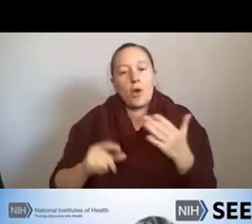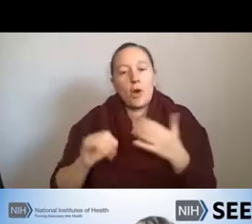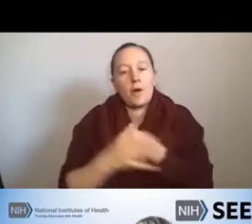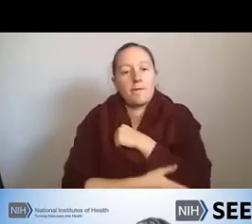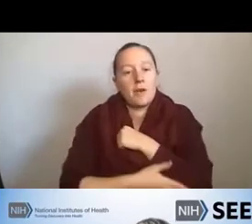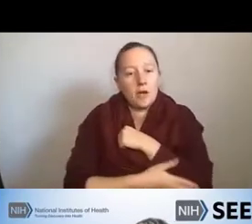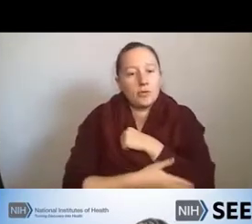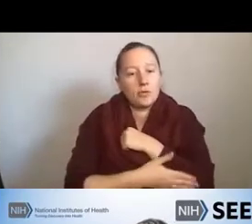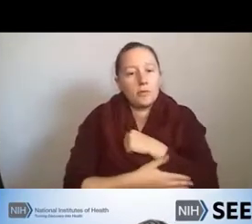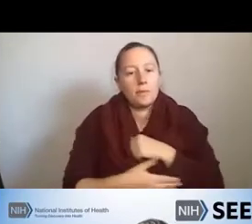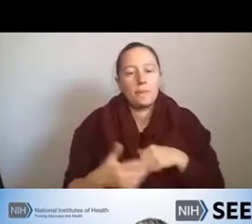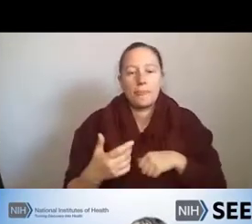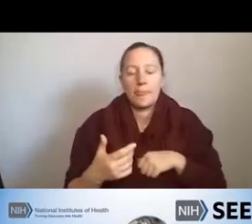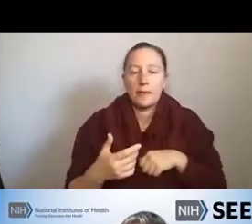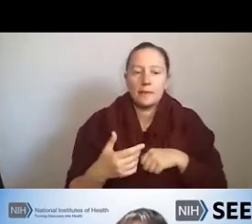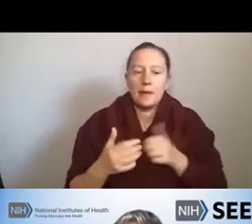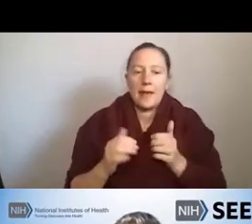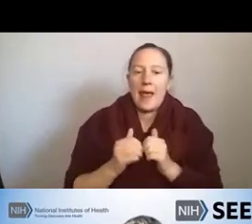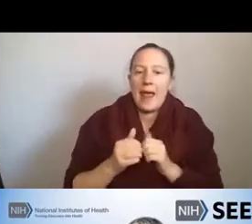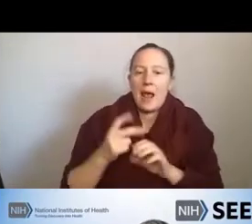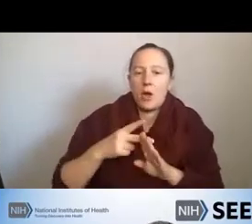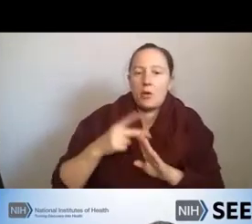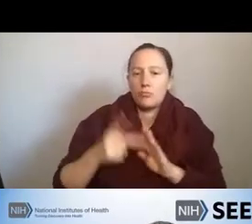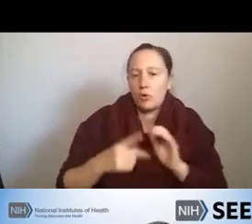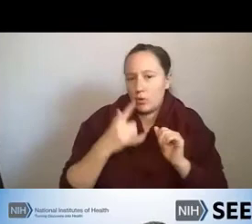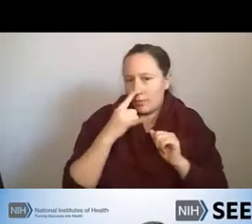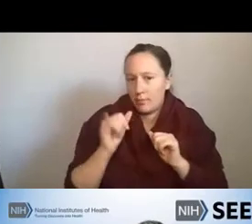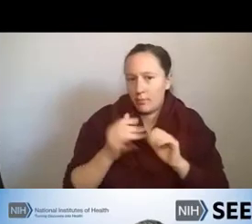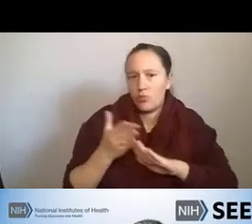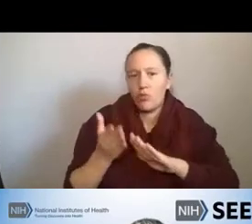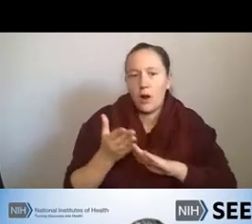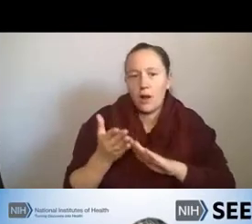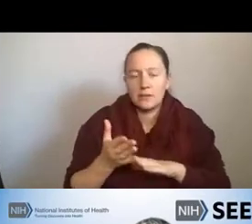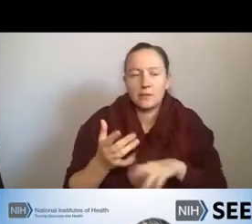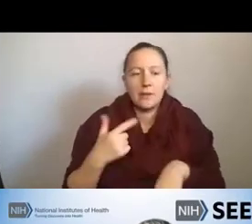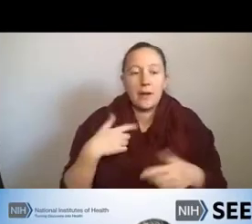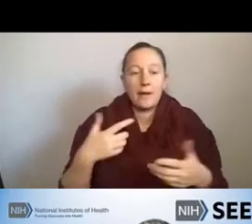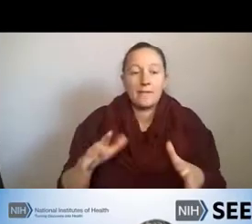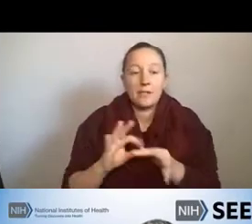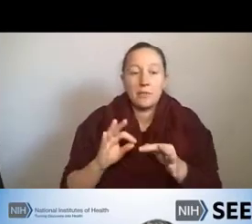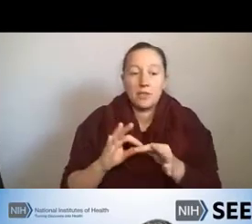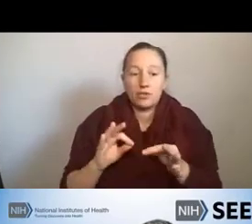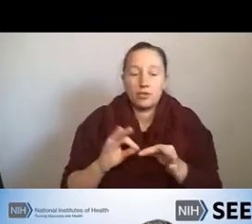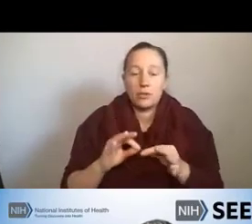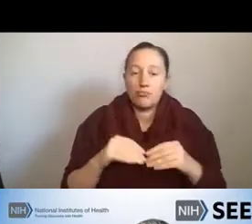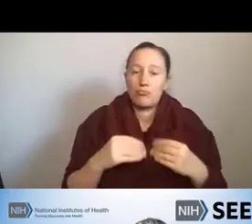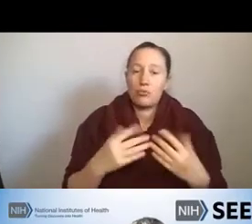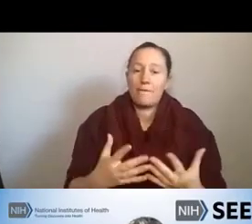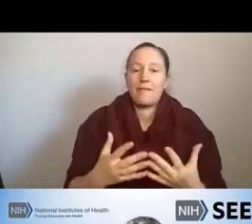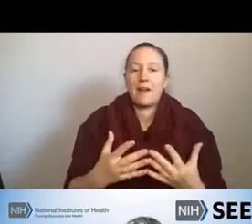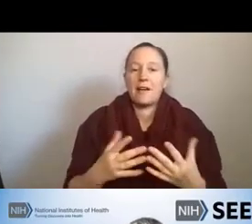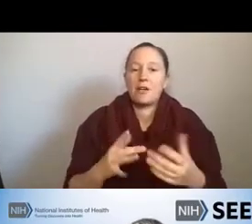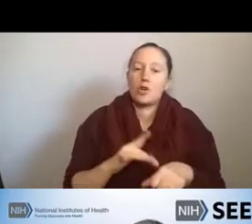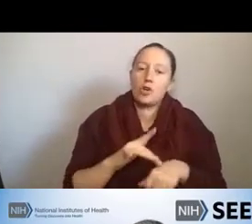A little bit about how these programs really work, and so as I mentioned, the idea is to provide that really early-stage feasibility